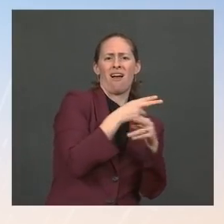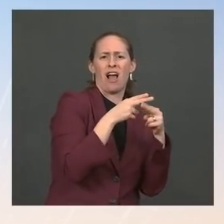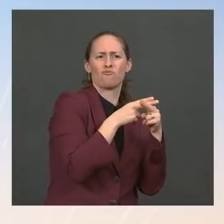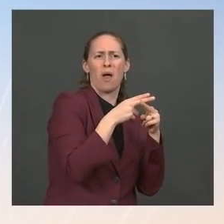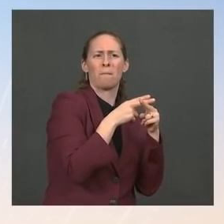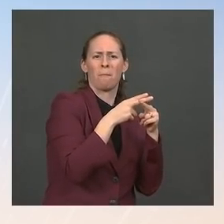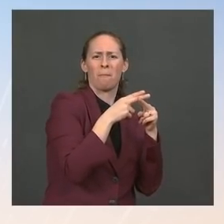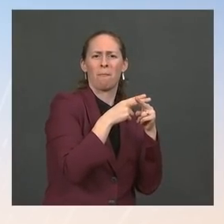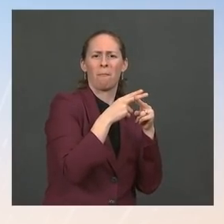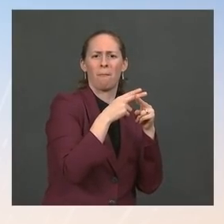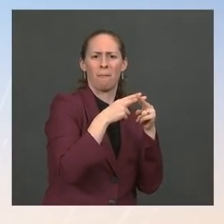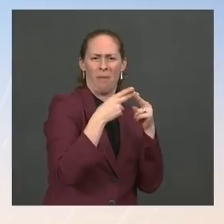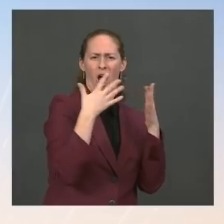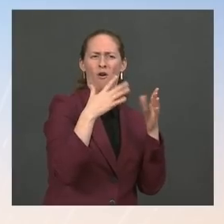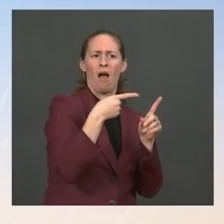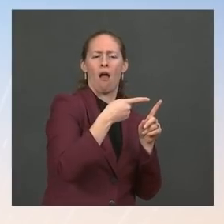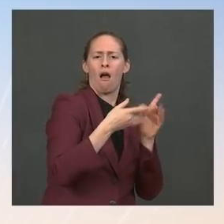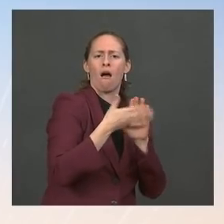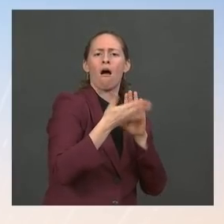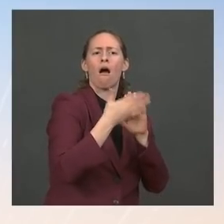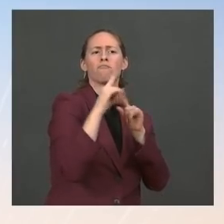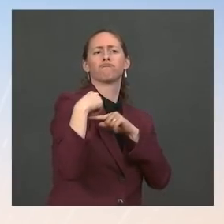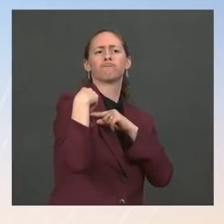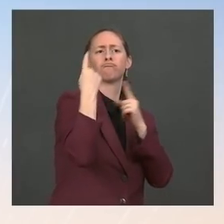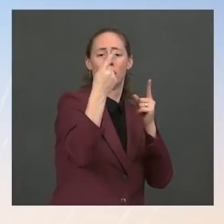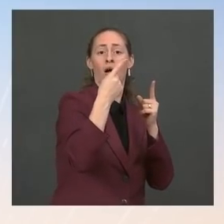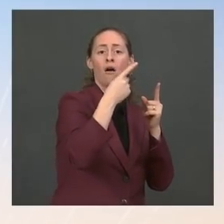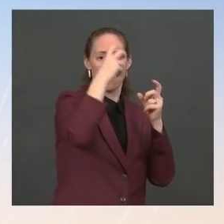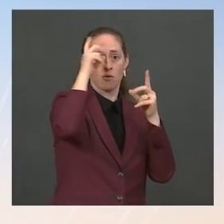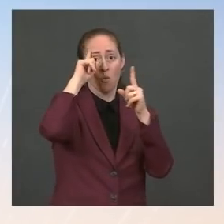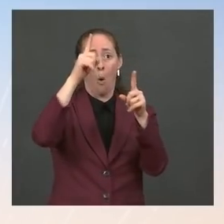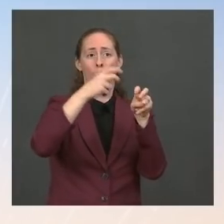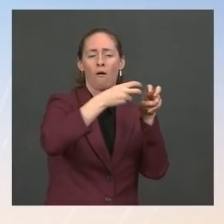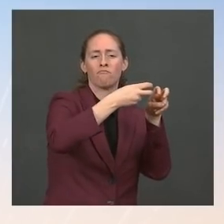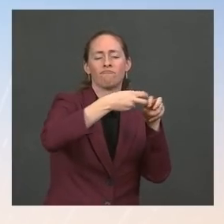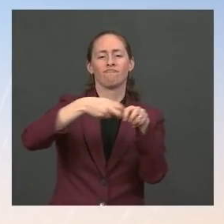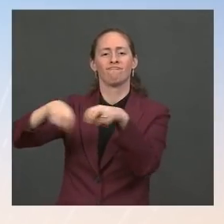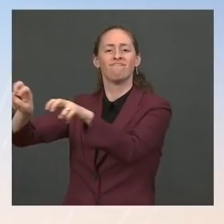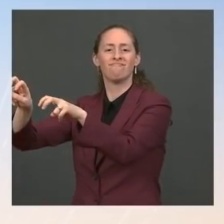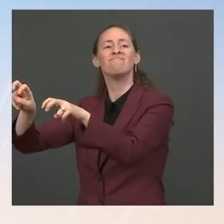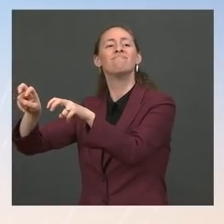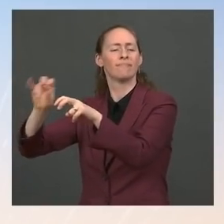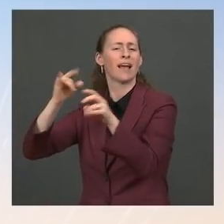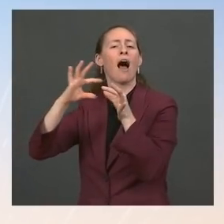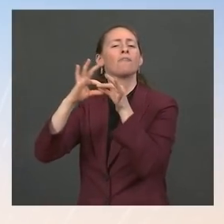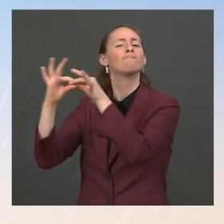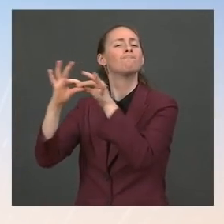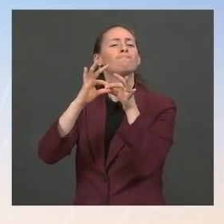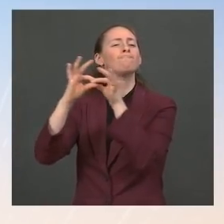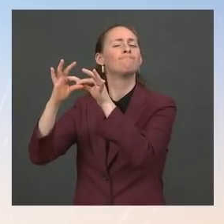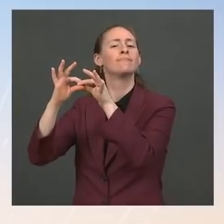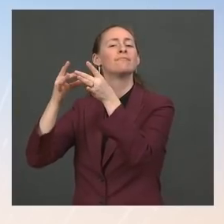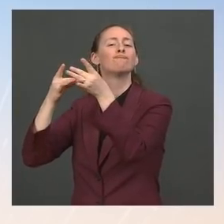because of what's happening in the world and, of course, fighting the pandemic. I would note that four years ago -- five years ago, sorry --